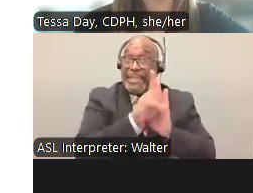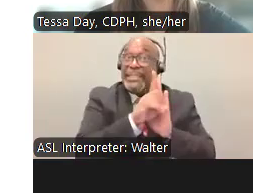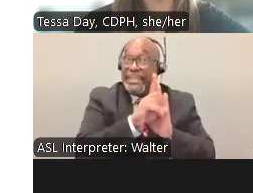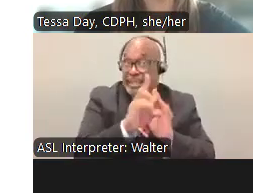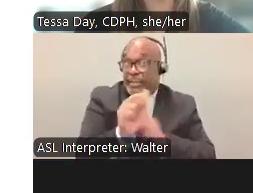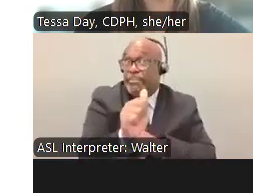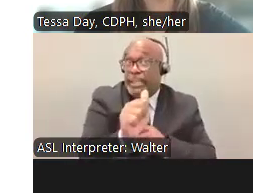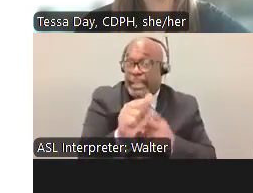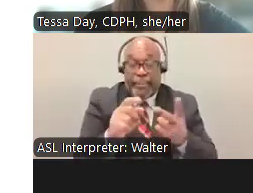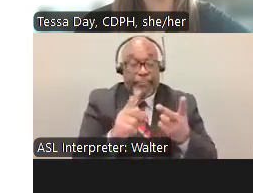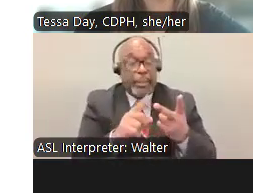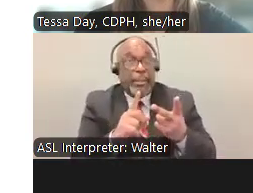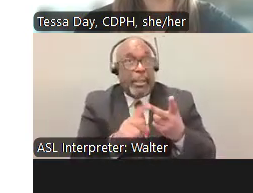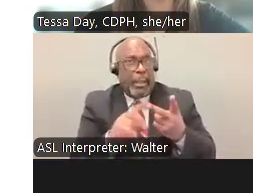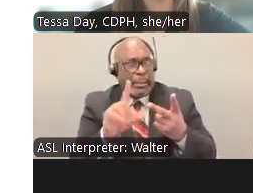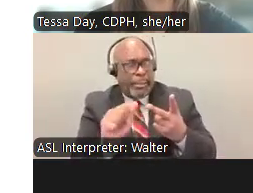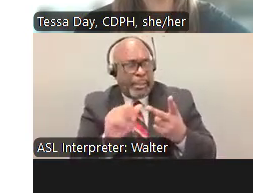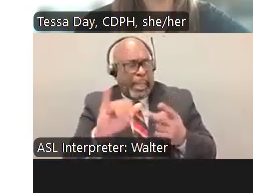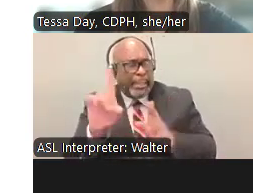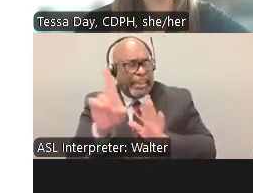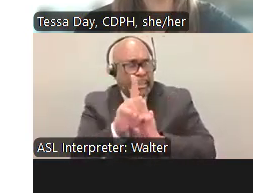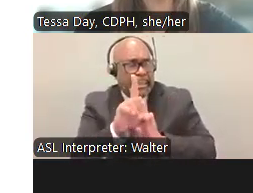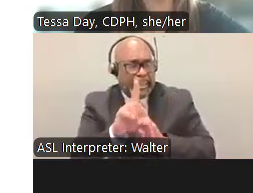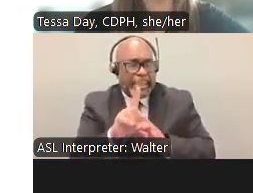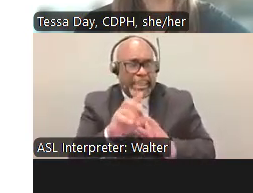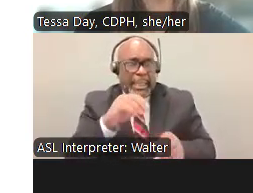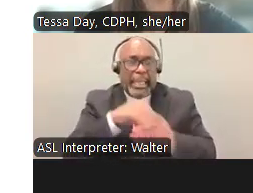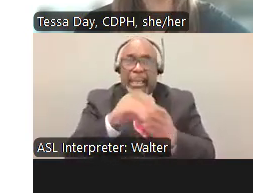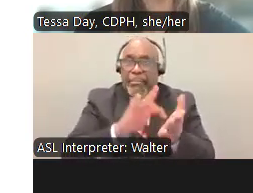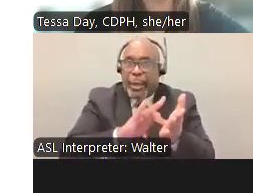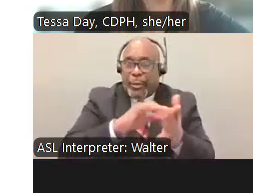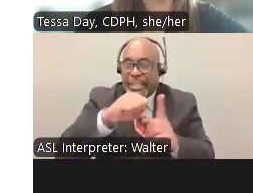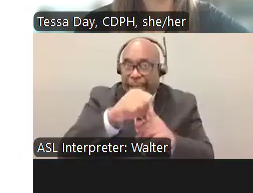13:20:02 disability identity in a medical 13:20:04 setting, legal definitions, such